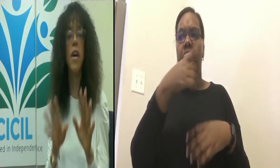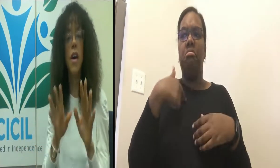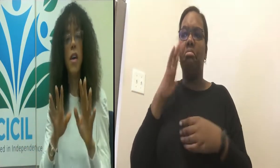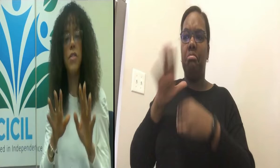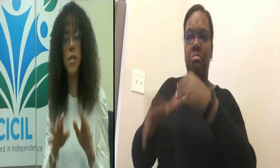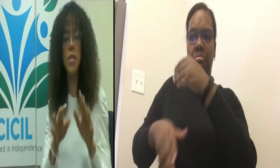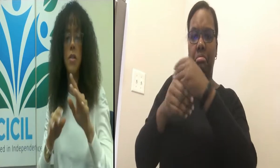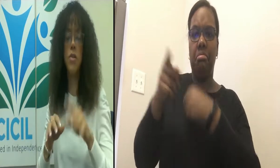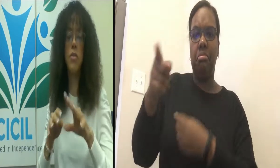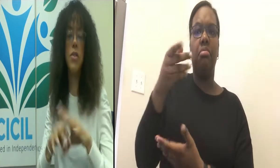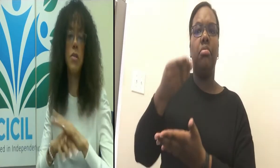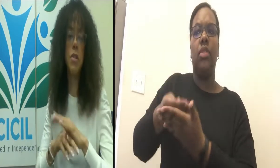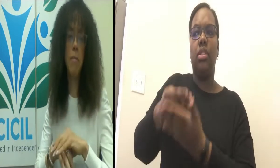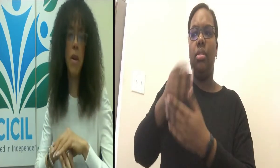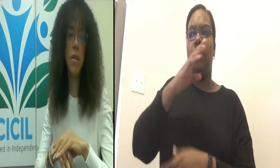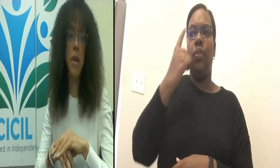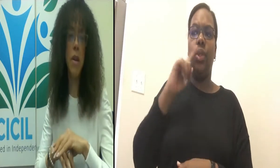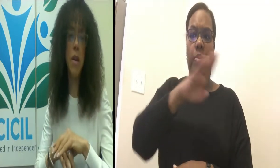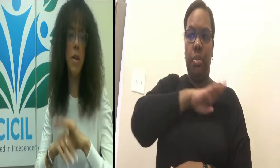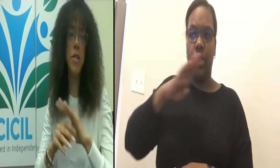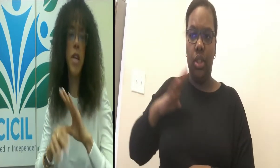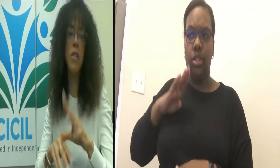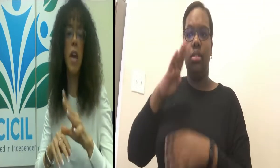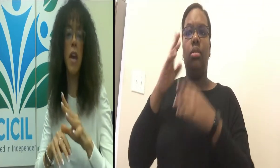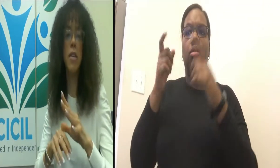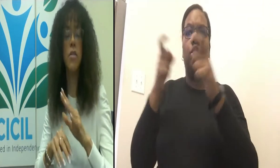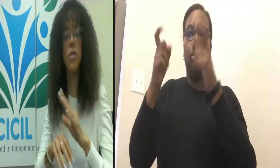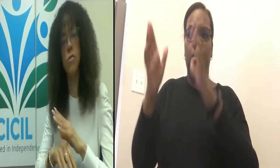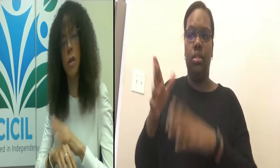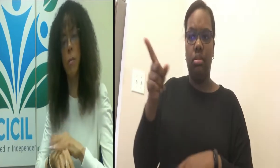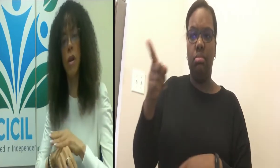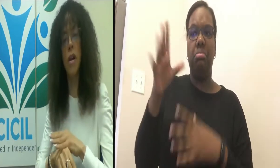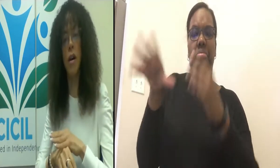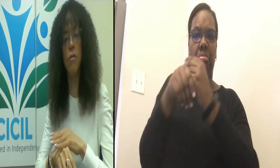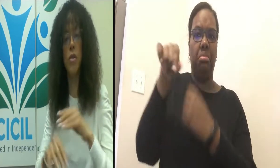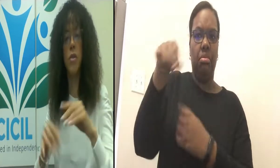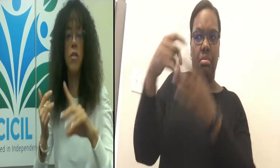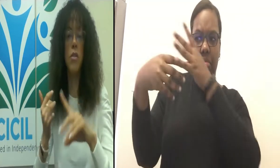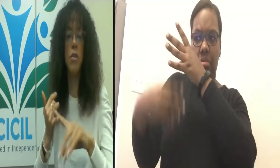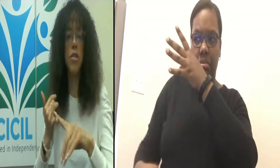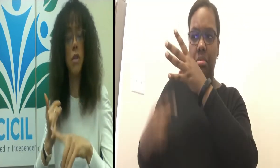data or plugging numbers into QuickBooks or anything like that. These duties are